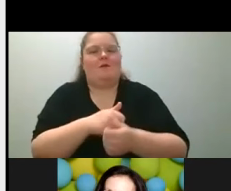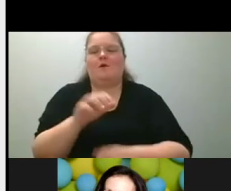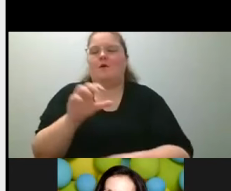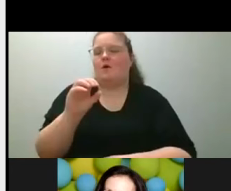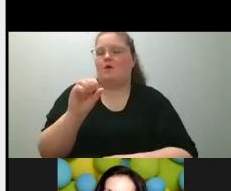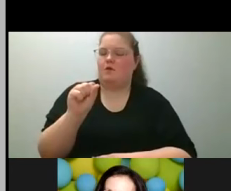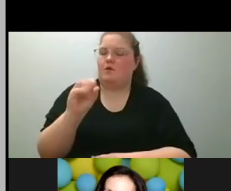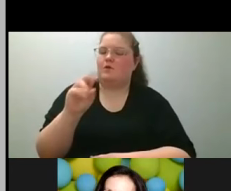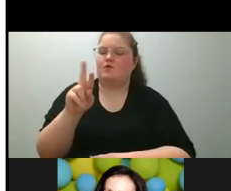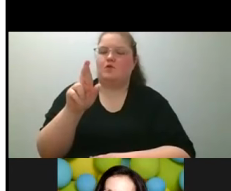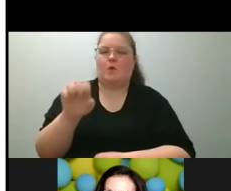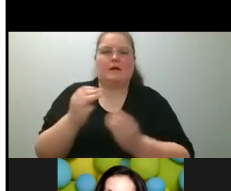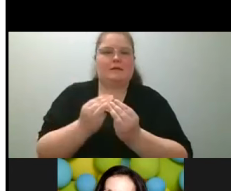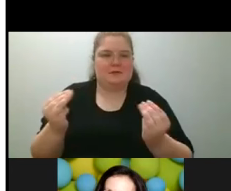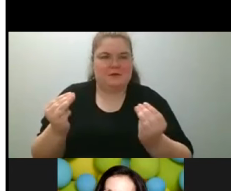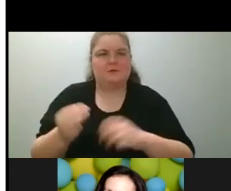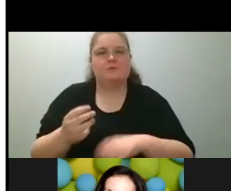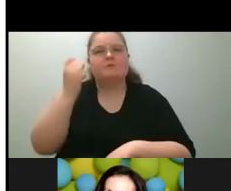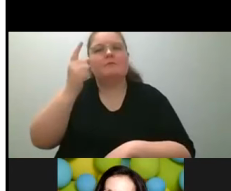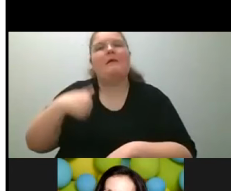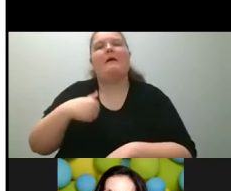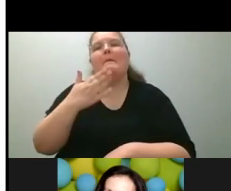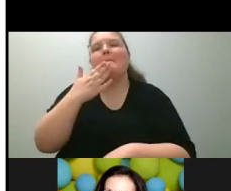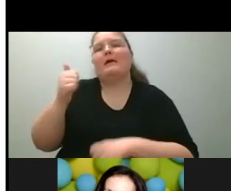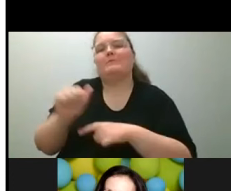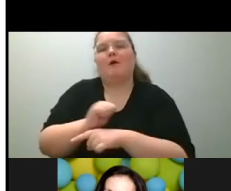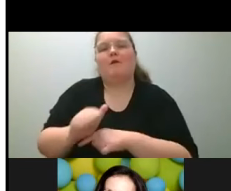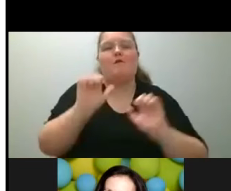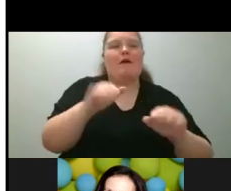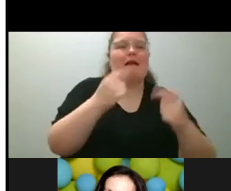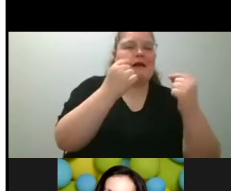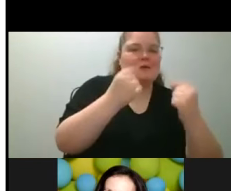So I have a few best practices in terms of do's and don'ts when providing feedback.